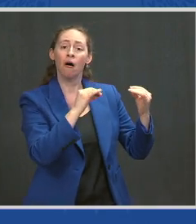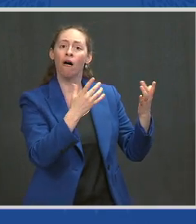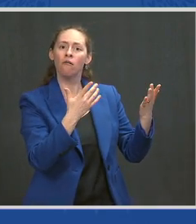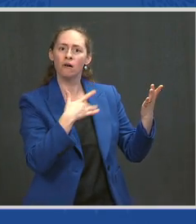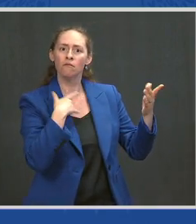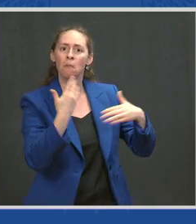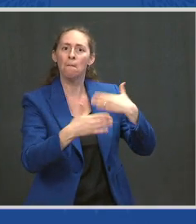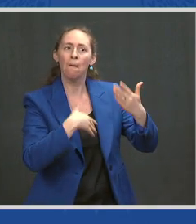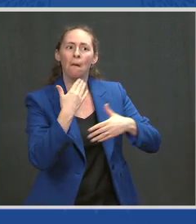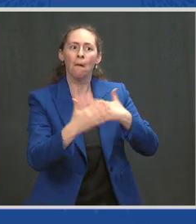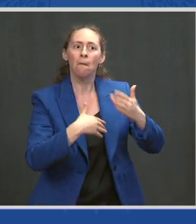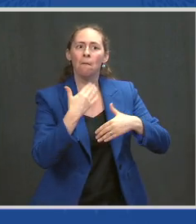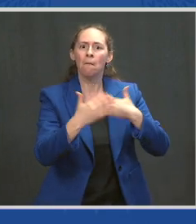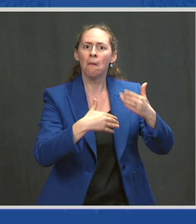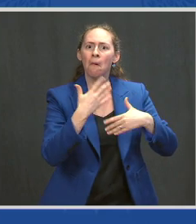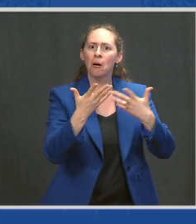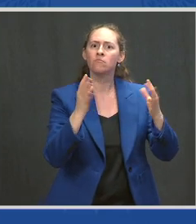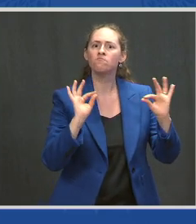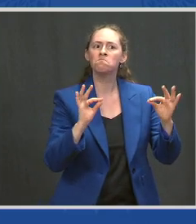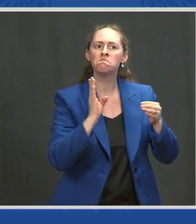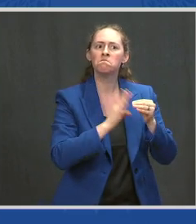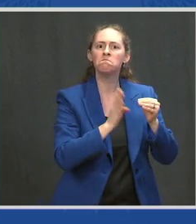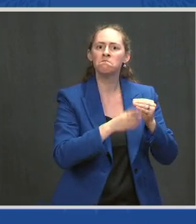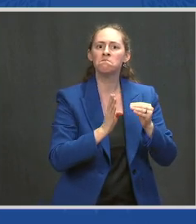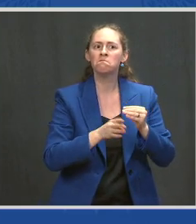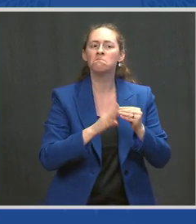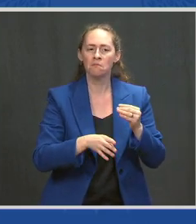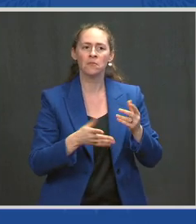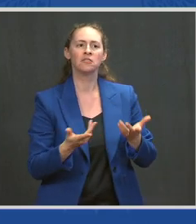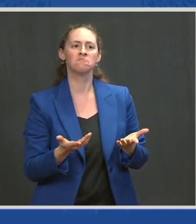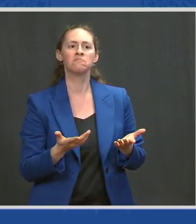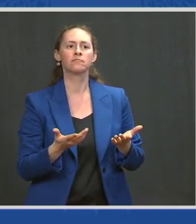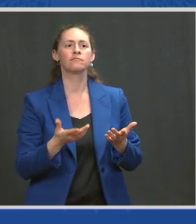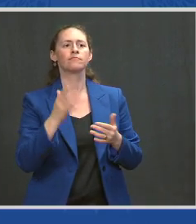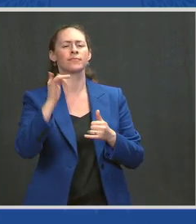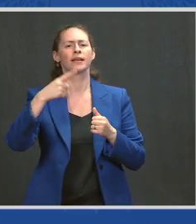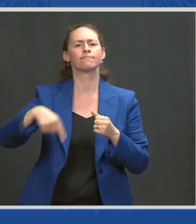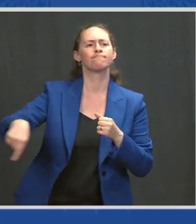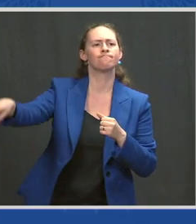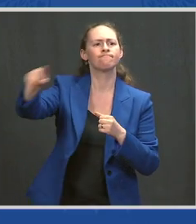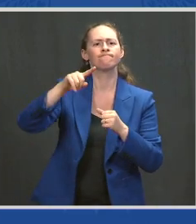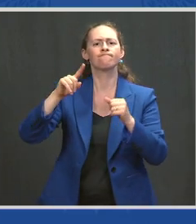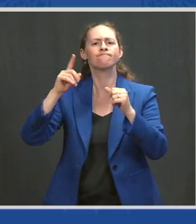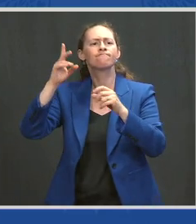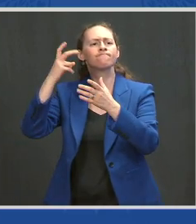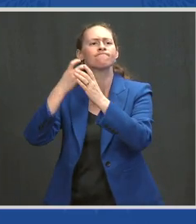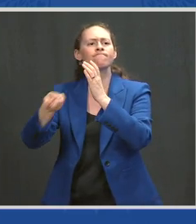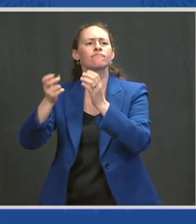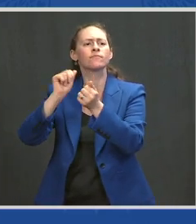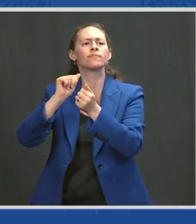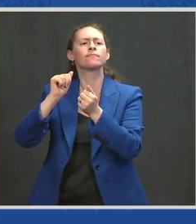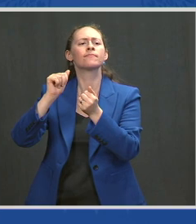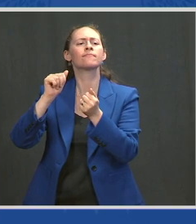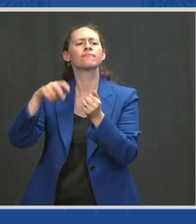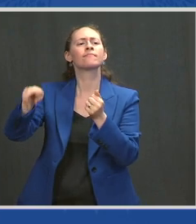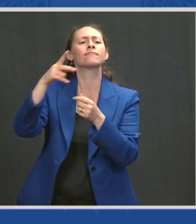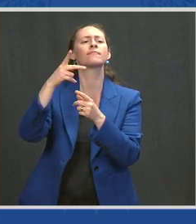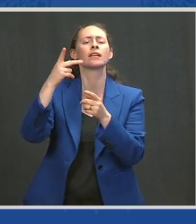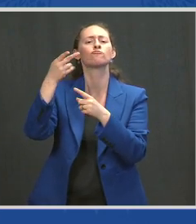our defense, our intelligence, and our foreign -- well, our -- my foreign minister -- wasn't the foreign minister -- my Secretary of State was with me the whole time --